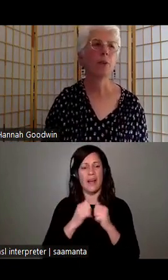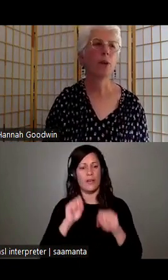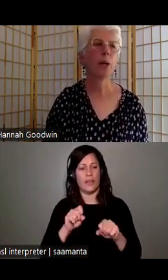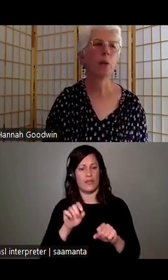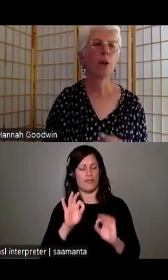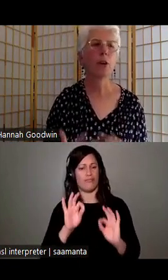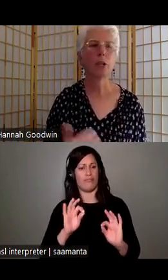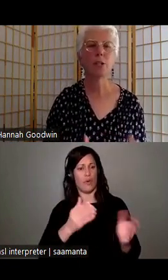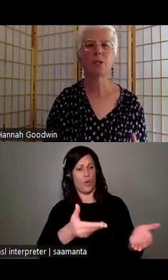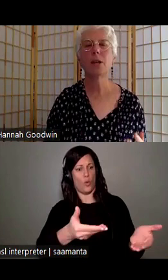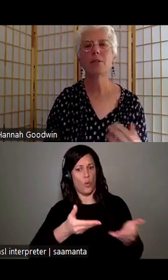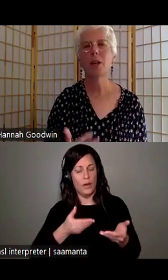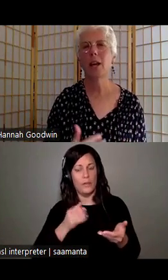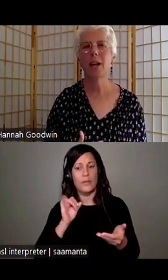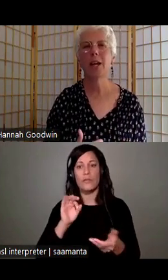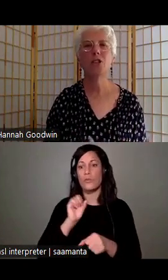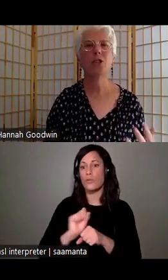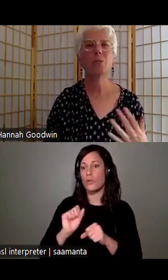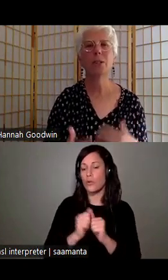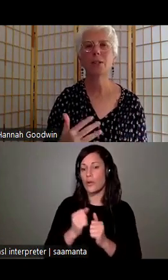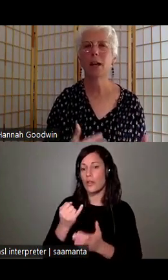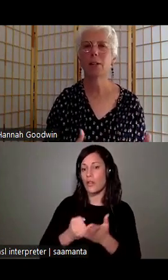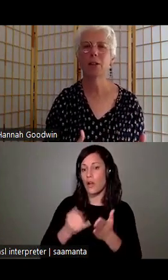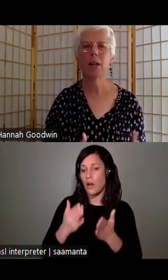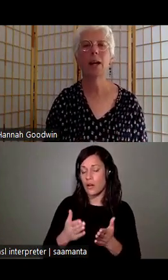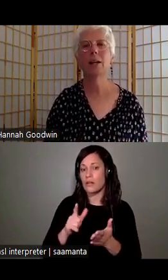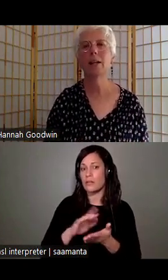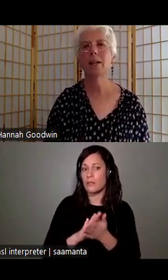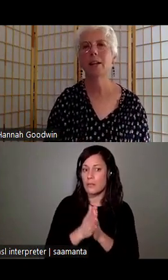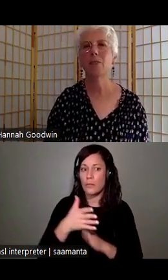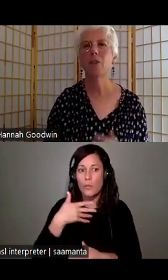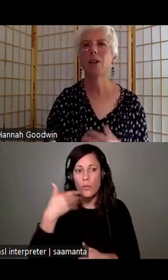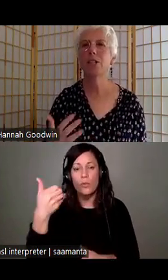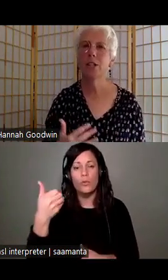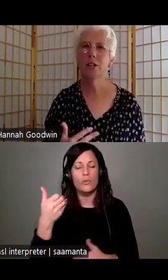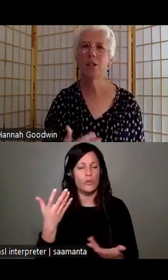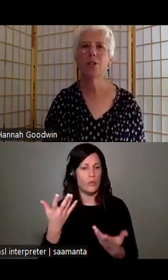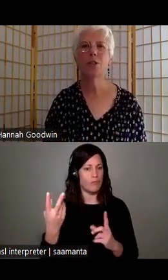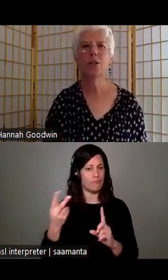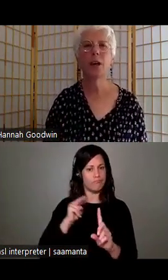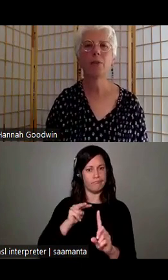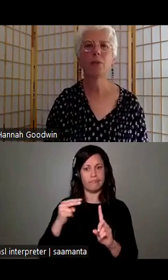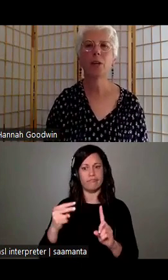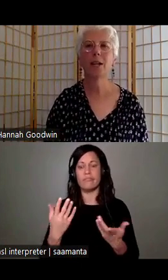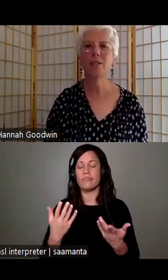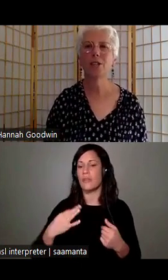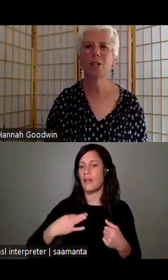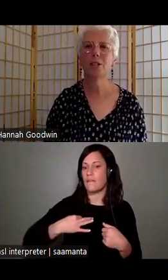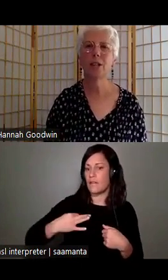if you're working with artists as they age? What does that look like? Volunteers, there are a lot of organizations